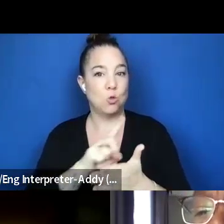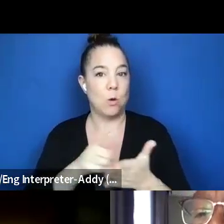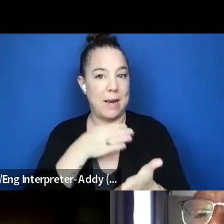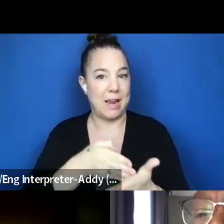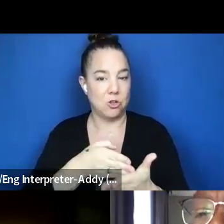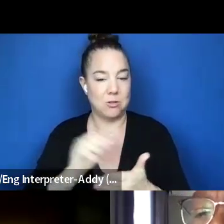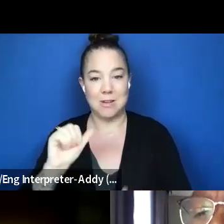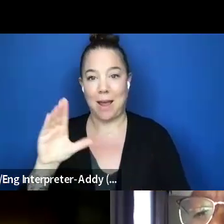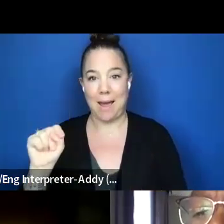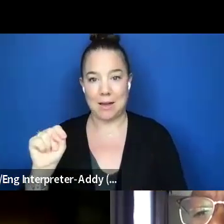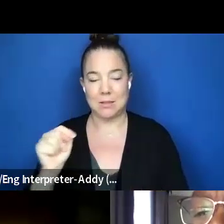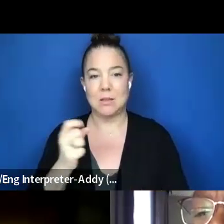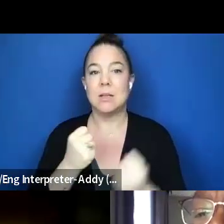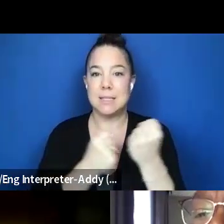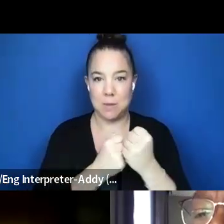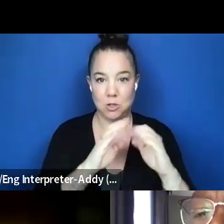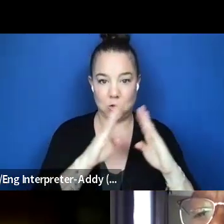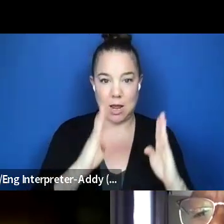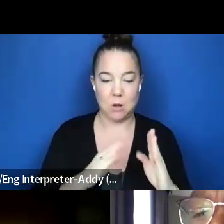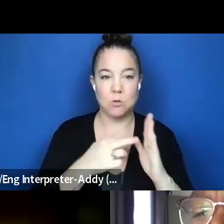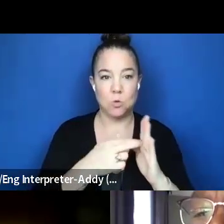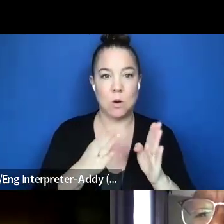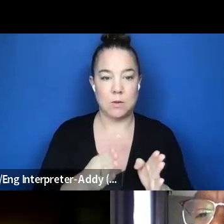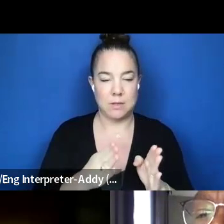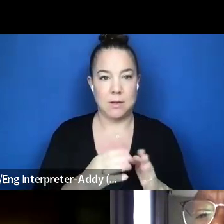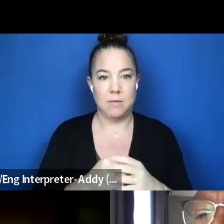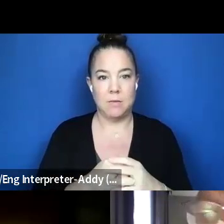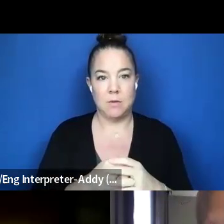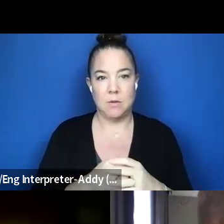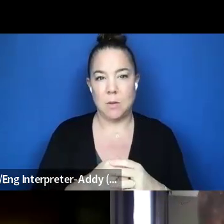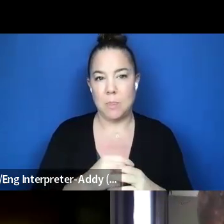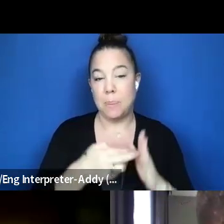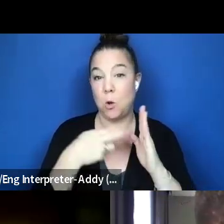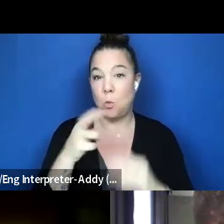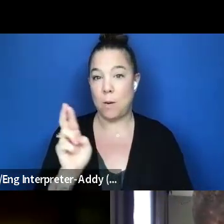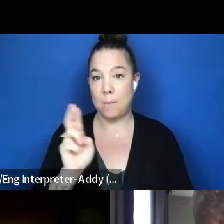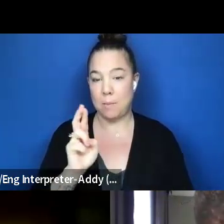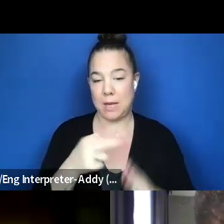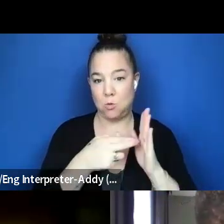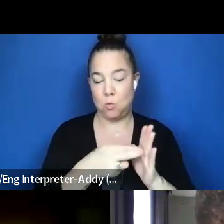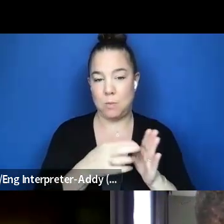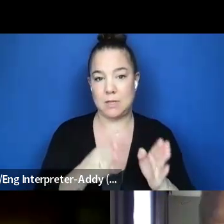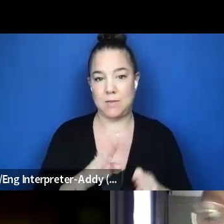Adeleigh Belyeu: sponsored over in the House by Representative Adeleigh Belyeu: Republican Representative Kat Kammick of Florida